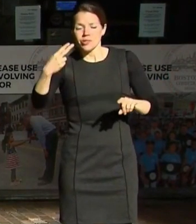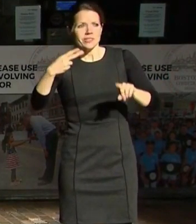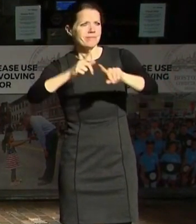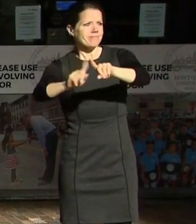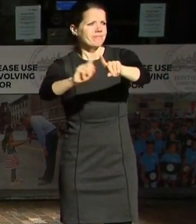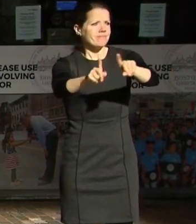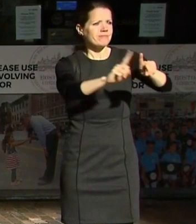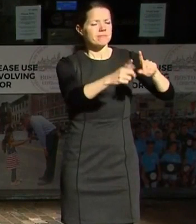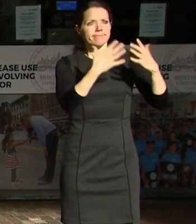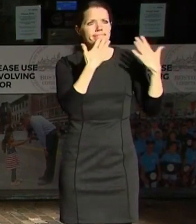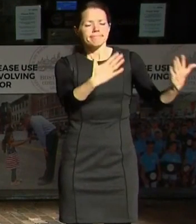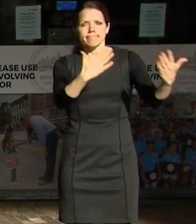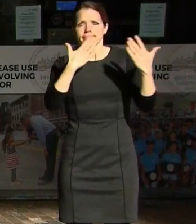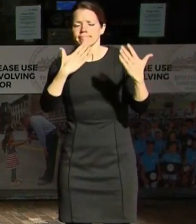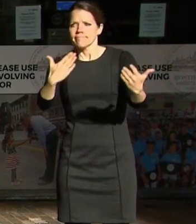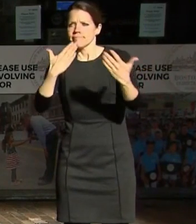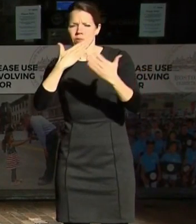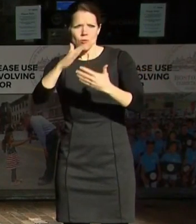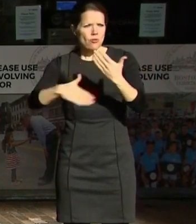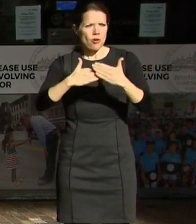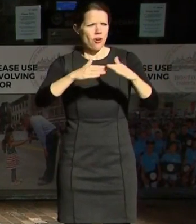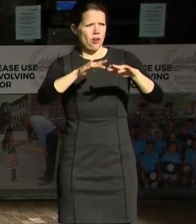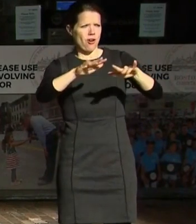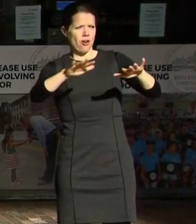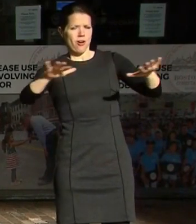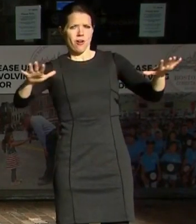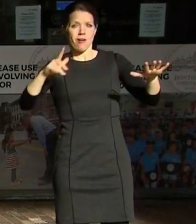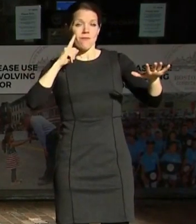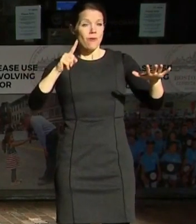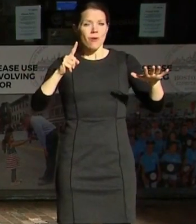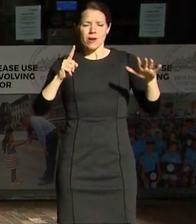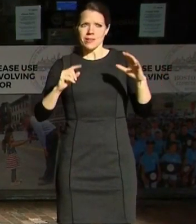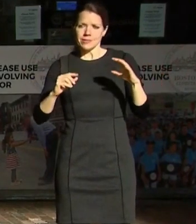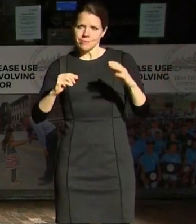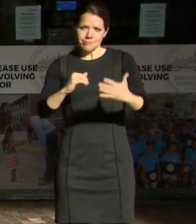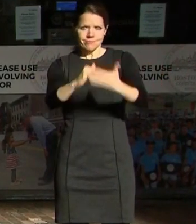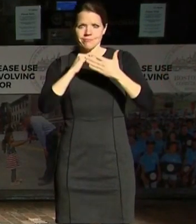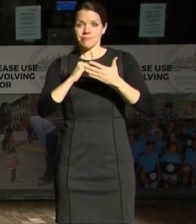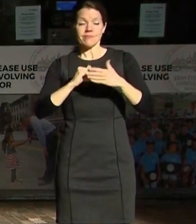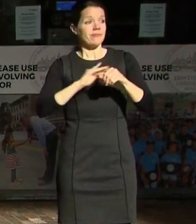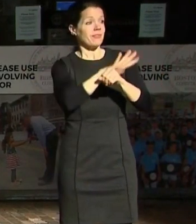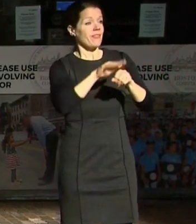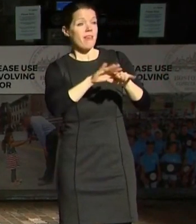WORKERS THAT EACH AND EVERY DAY ARE HELPING US TO FIGHT THIS HORRENDOUS VIRUS.